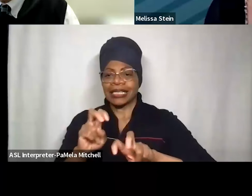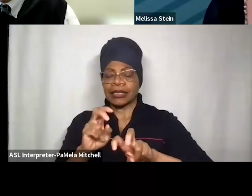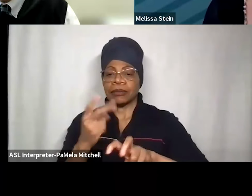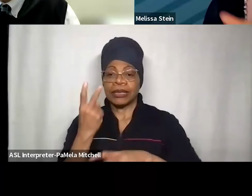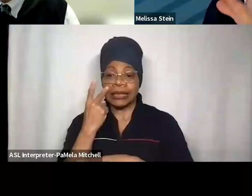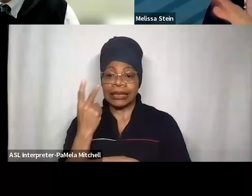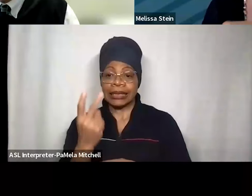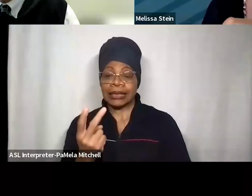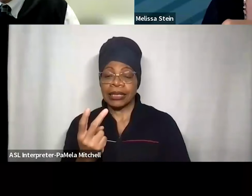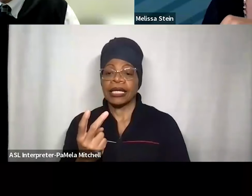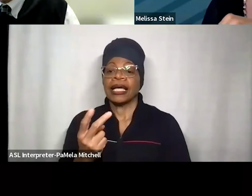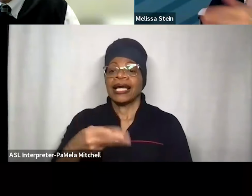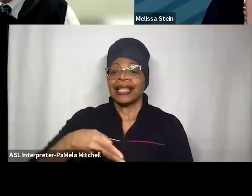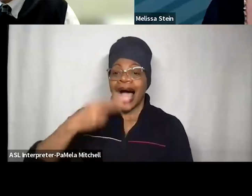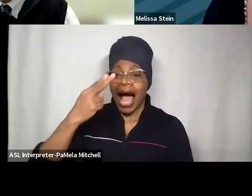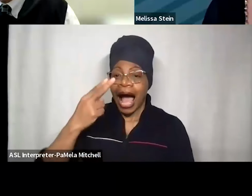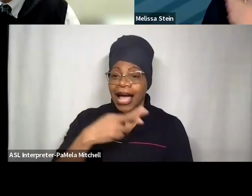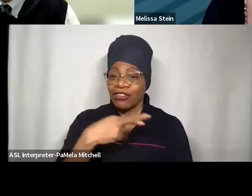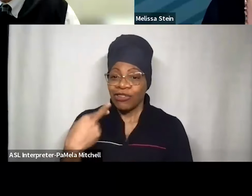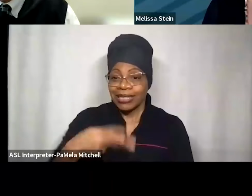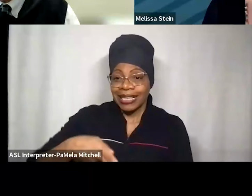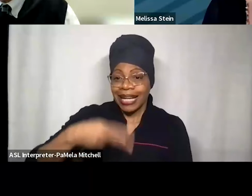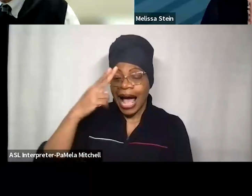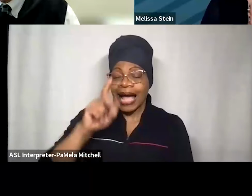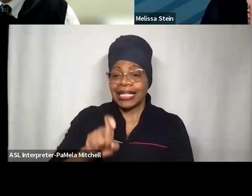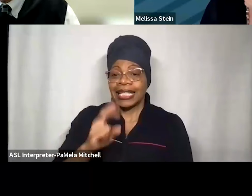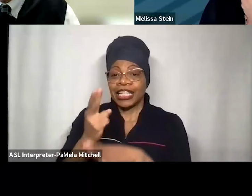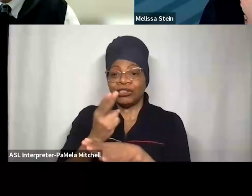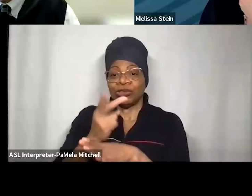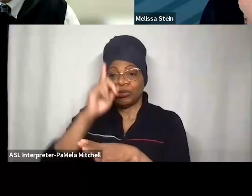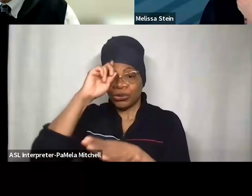and then using that to determine further programming?